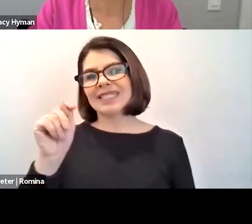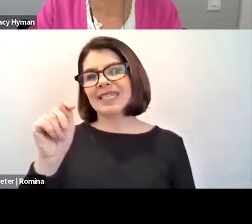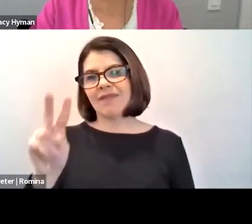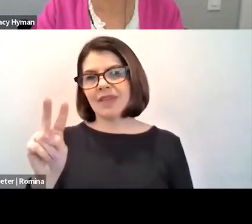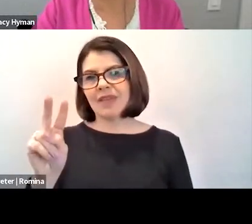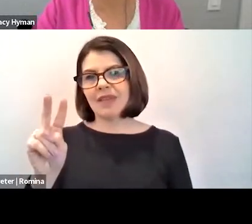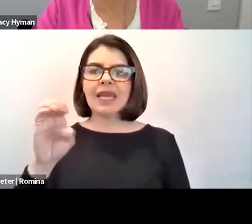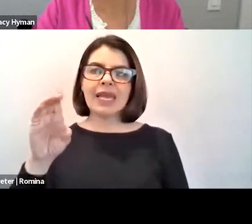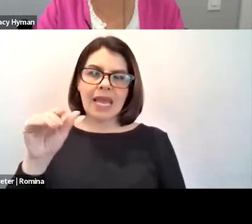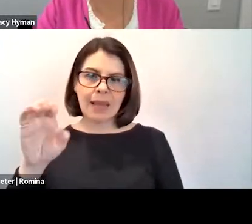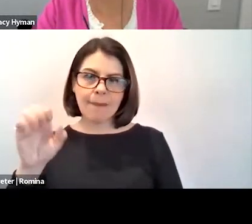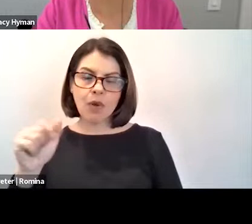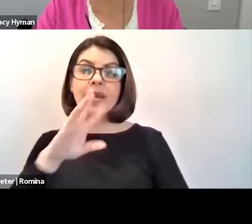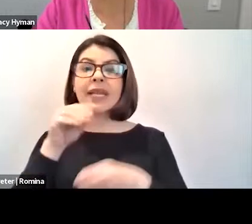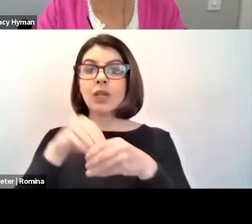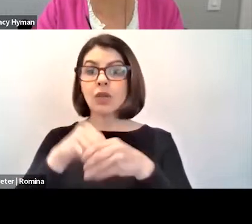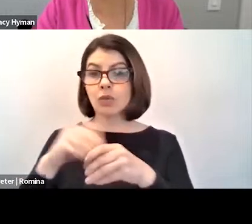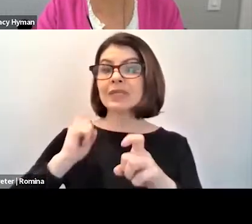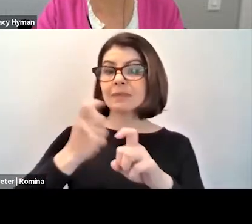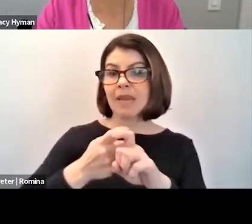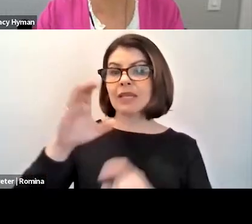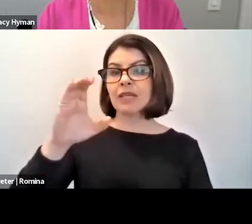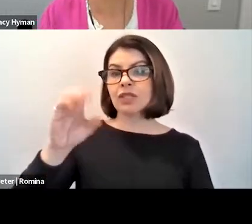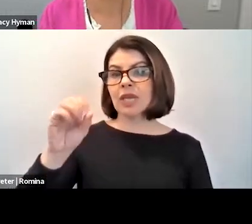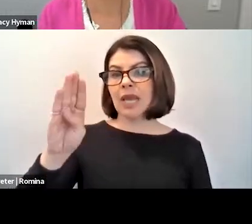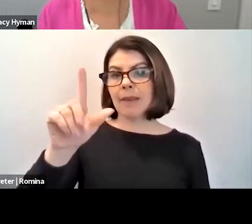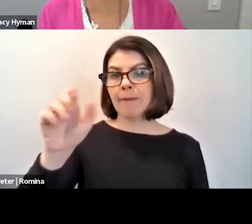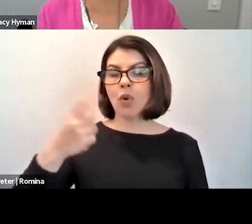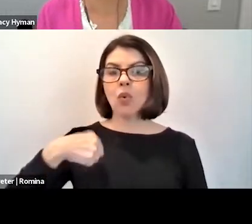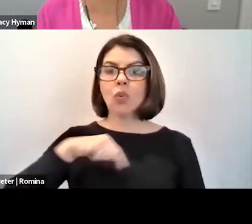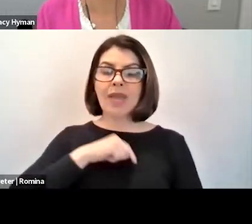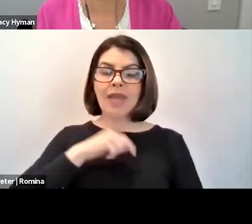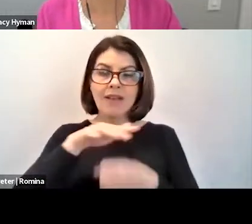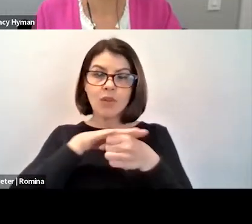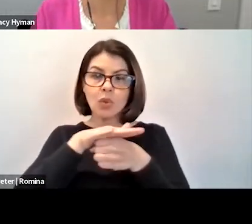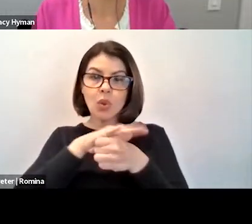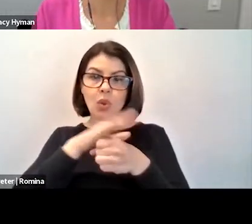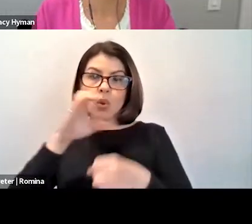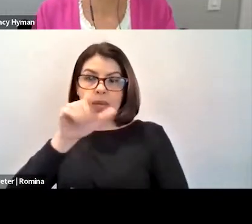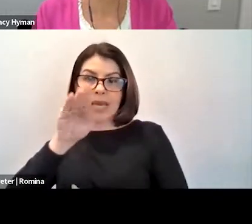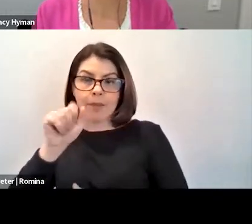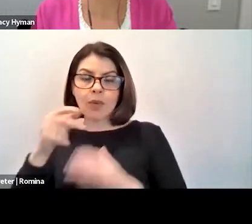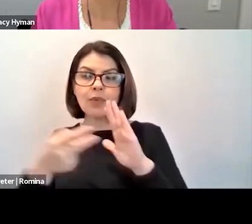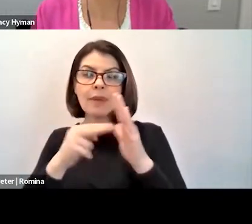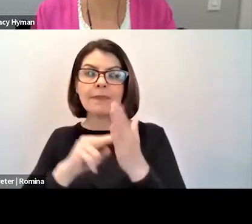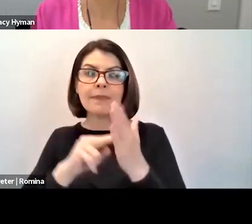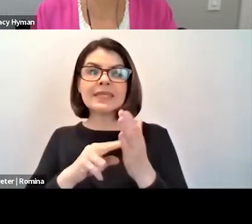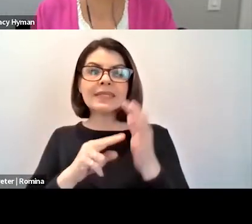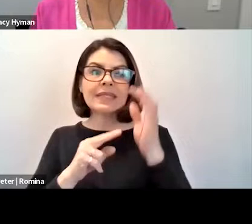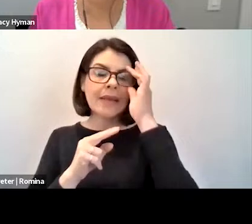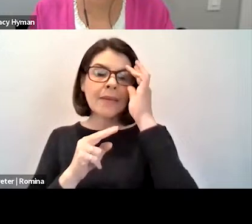and now includes the Spanish cable. We have local cable, which is when a... it's similar